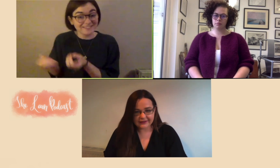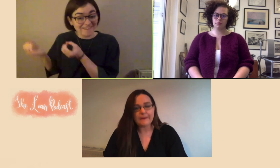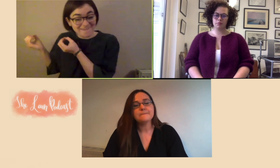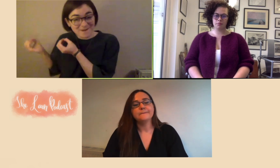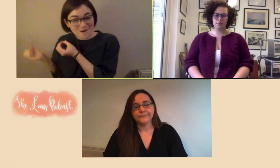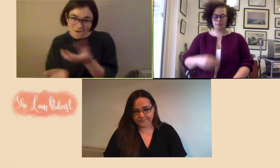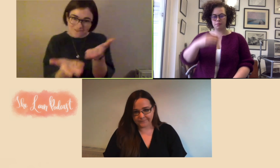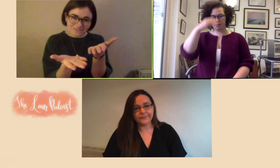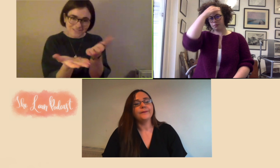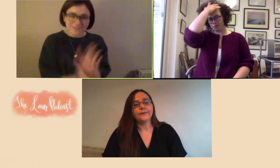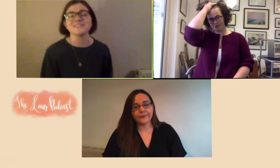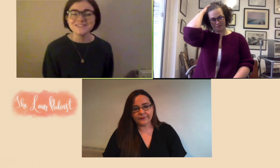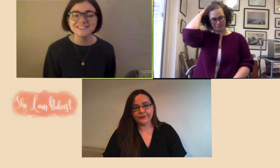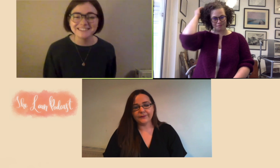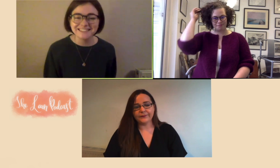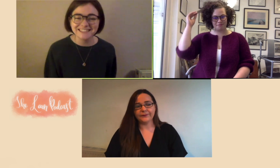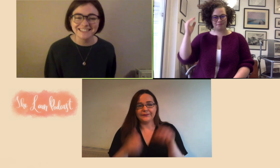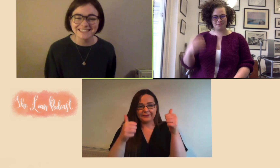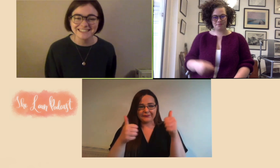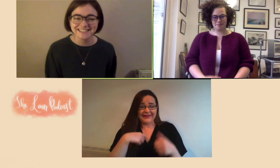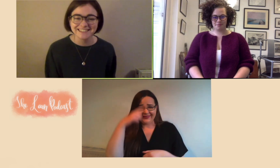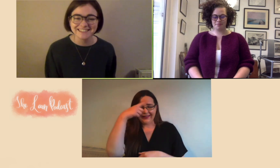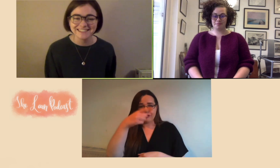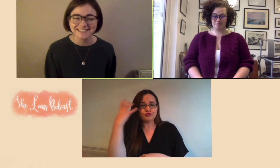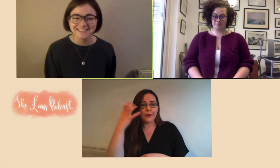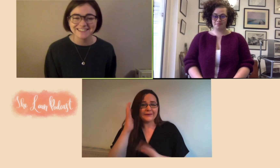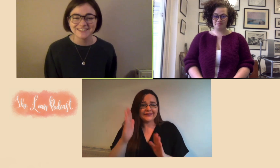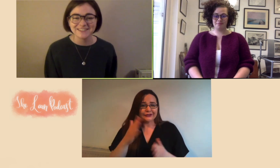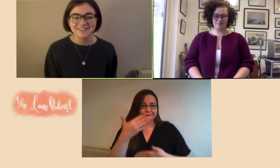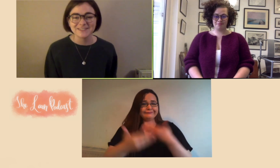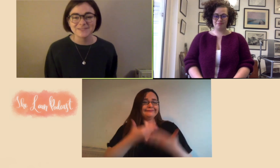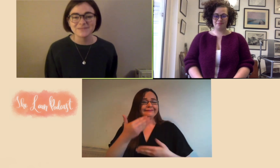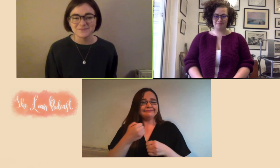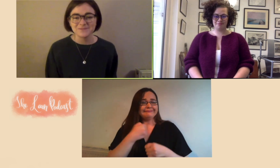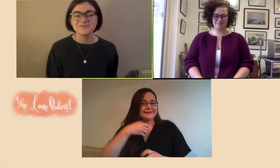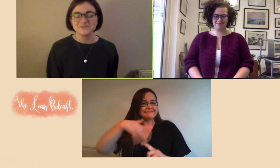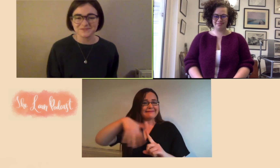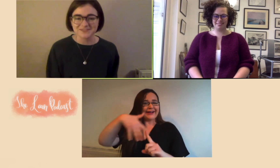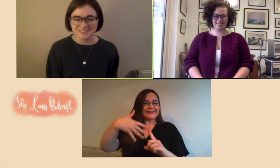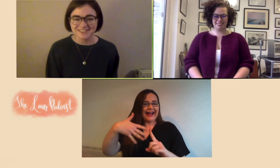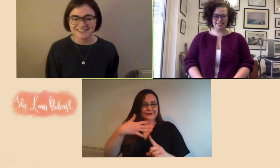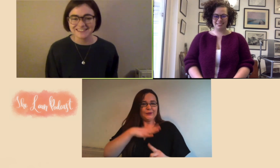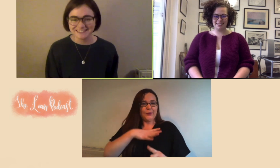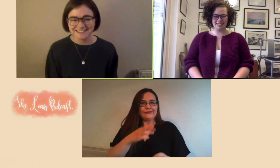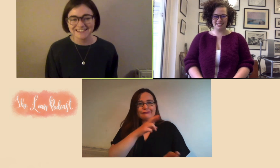and your background, over to you. Yeah, I think Romy mentioned a bit of my background.